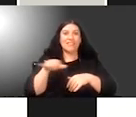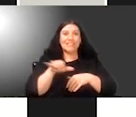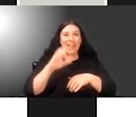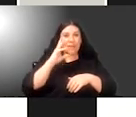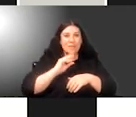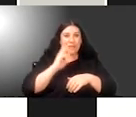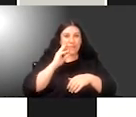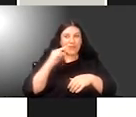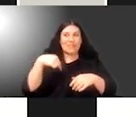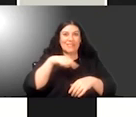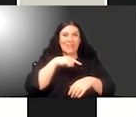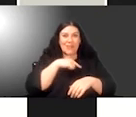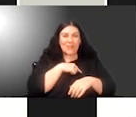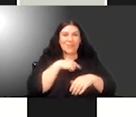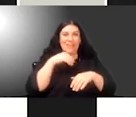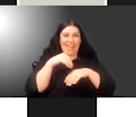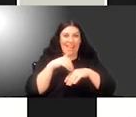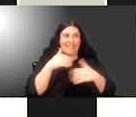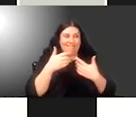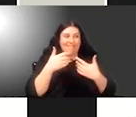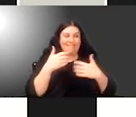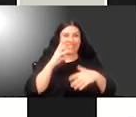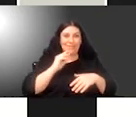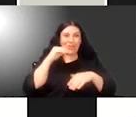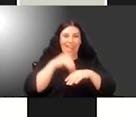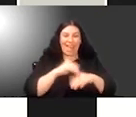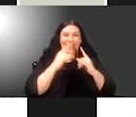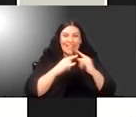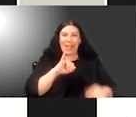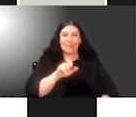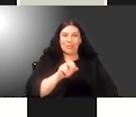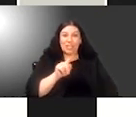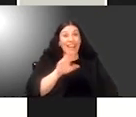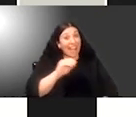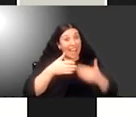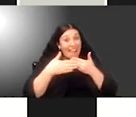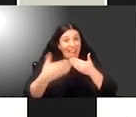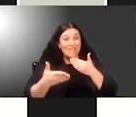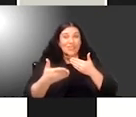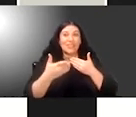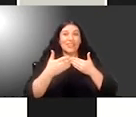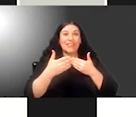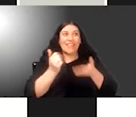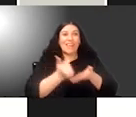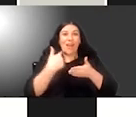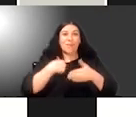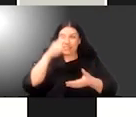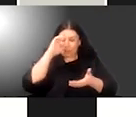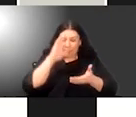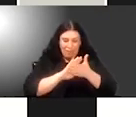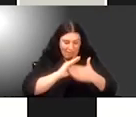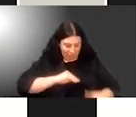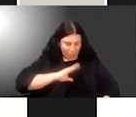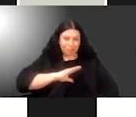Go ahead, Denise.